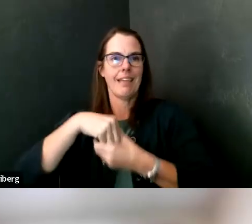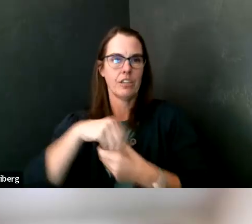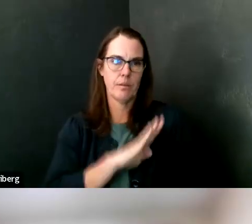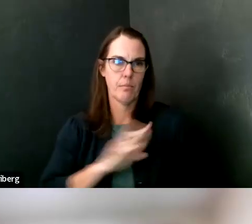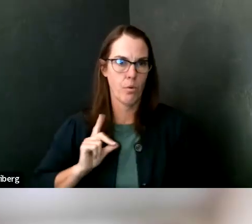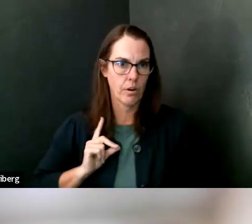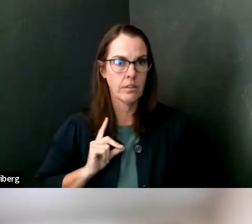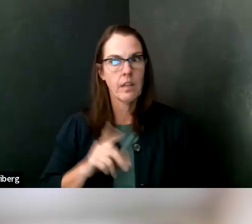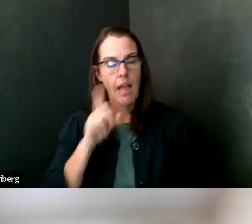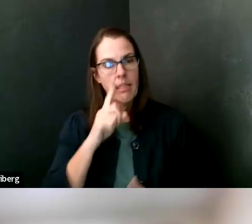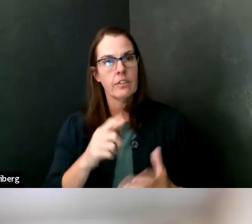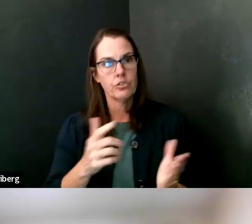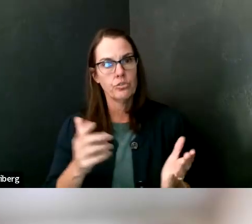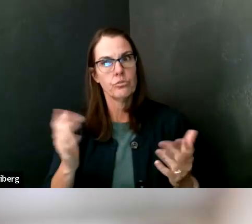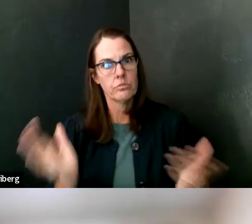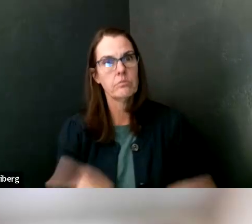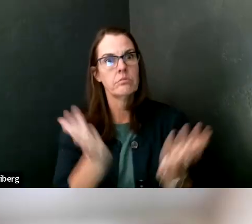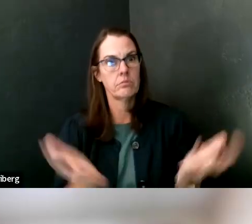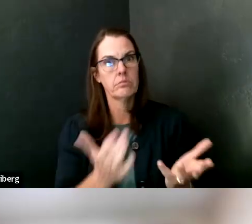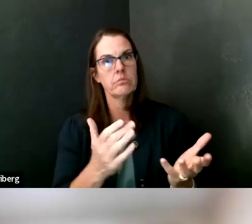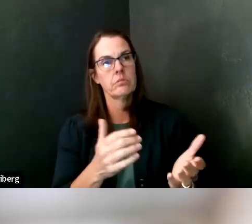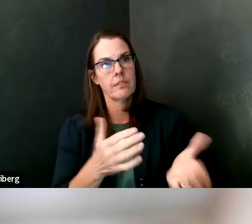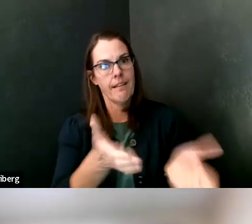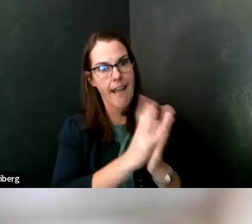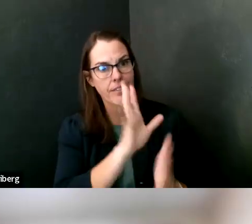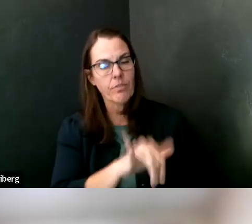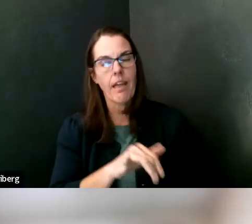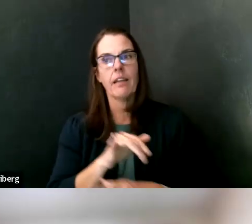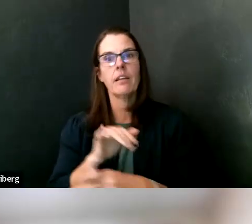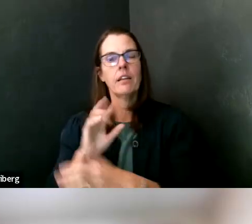um that can funnel and synthesize those concerns